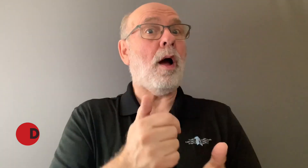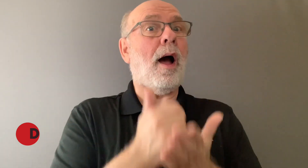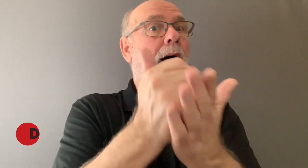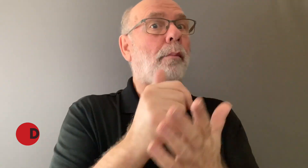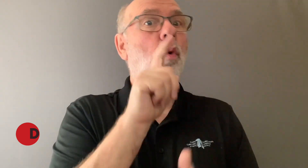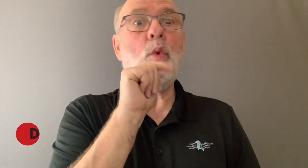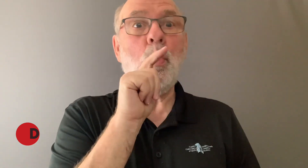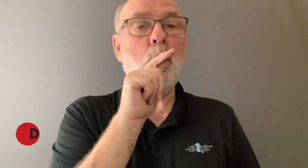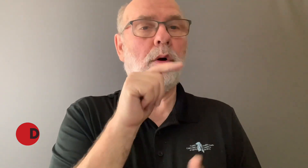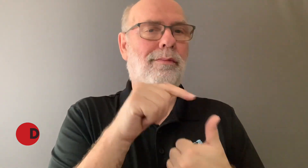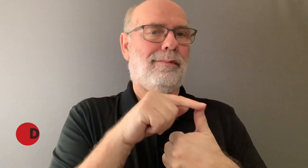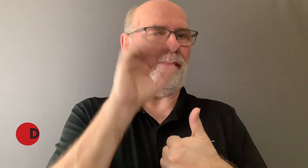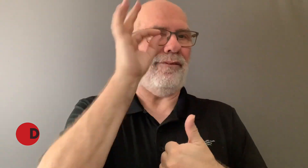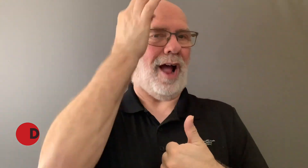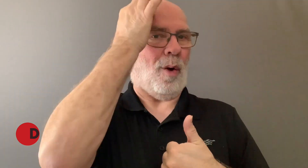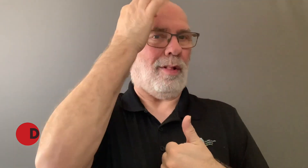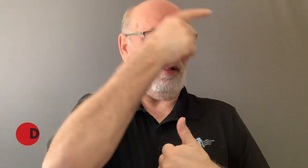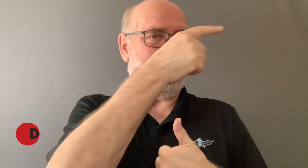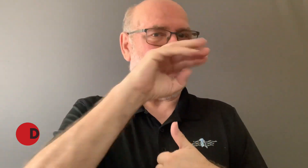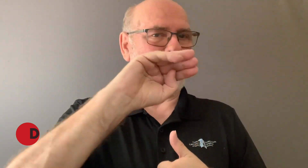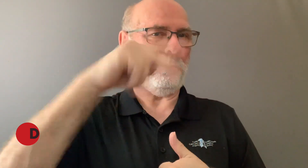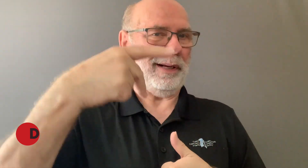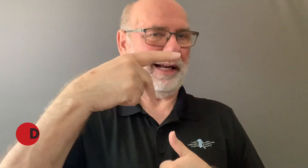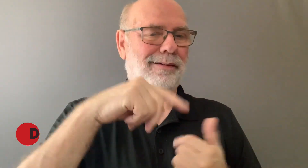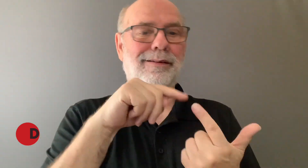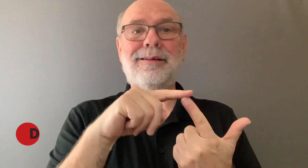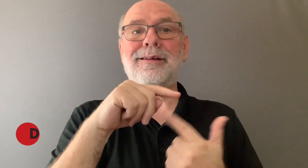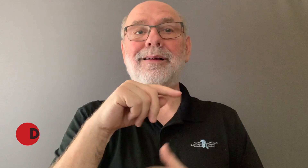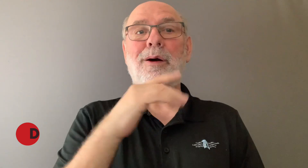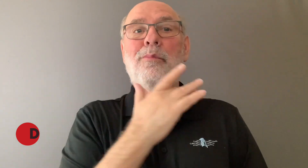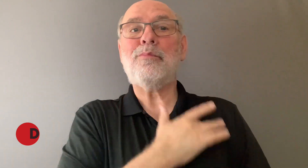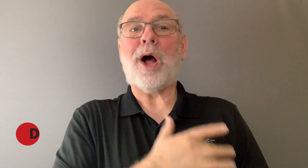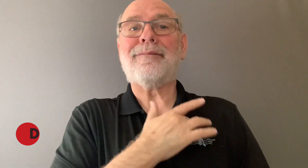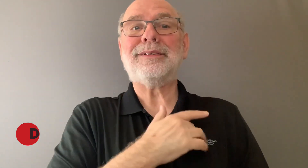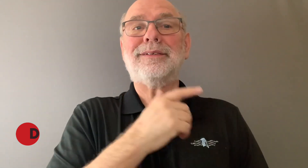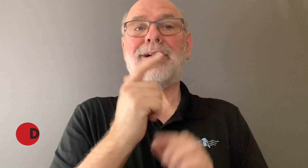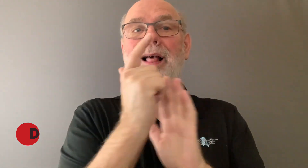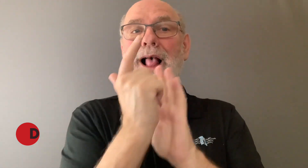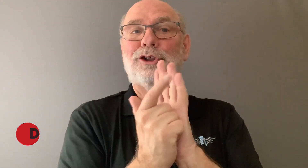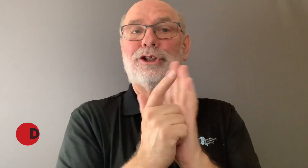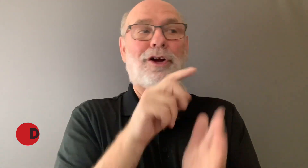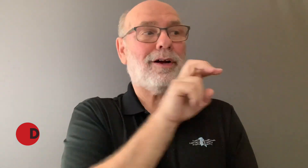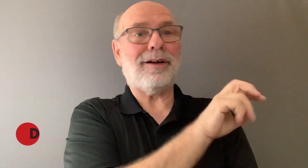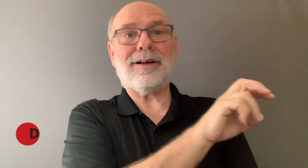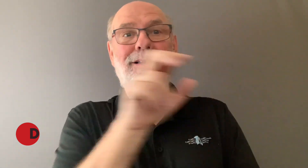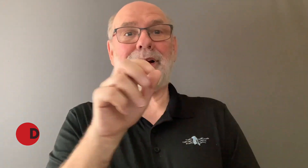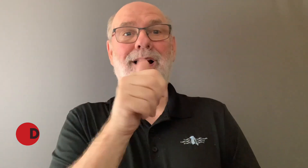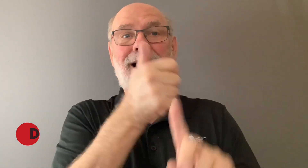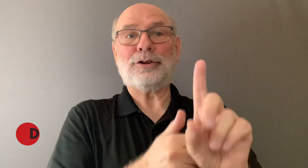This report helps federal Members of Parliament, provincial